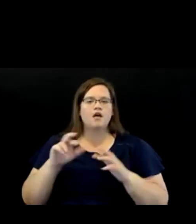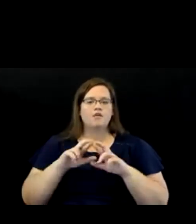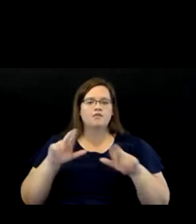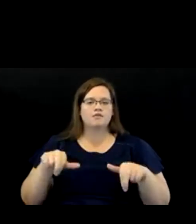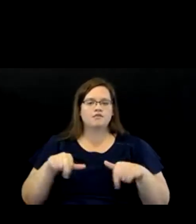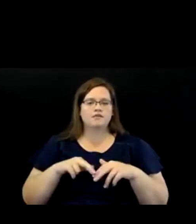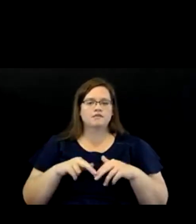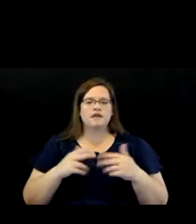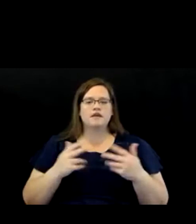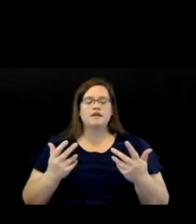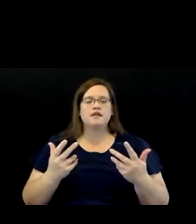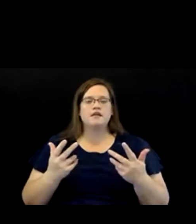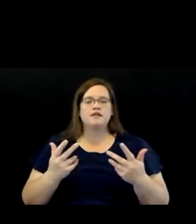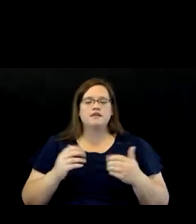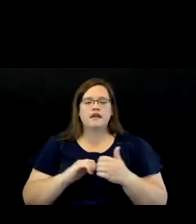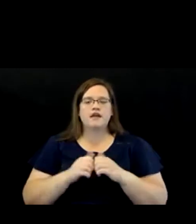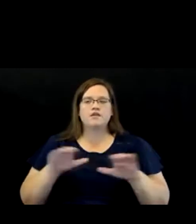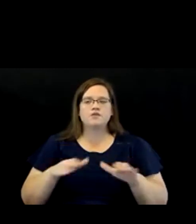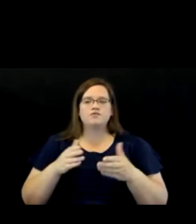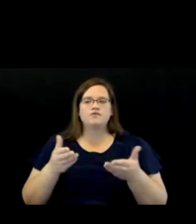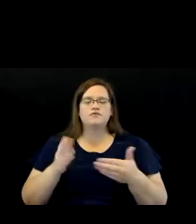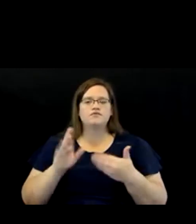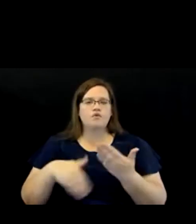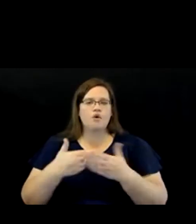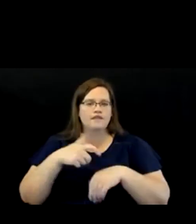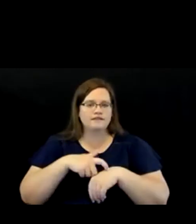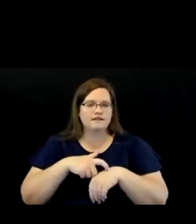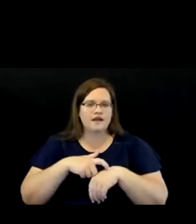that's how you do services all the time. That basic model isn't new.